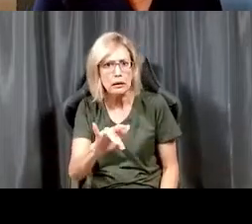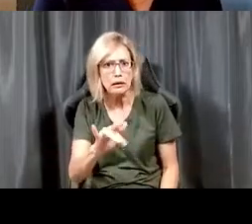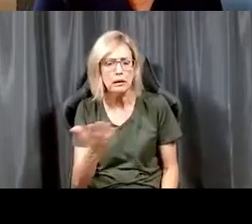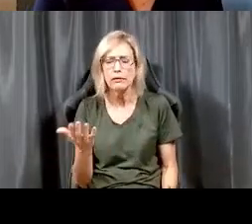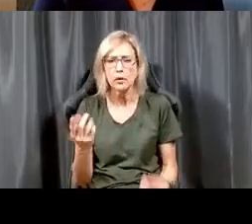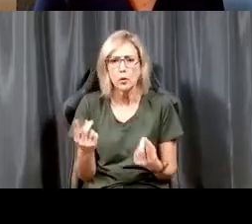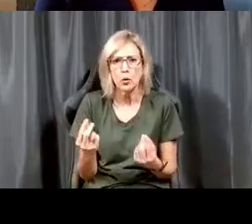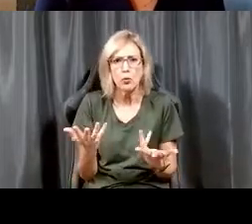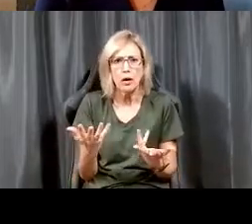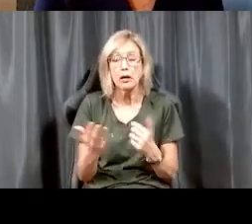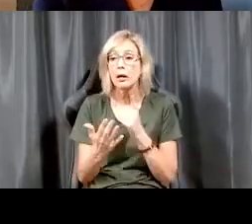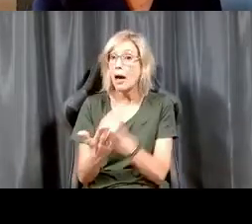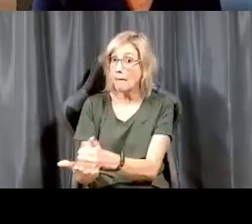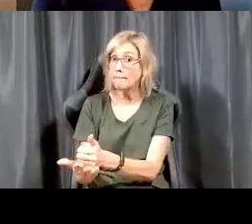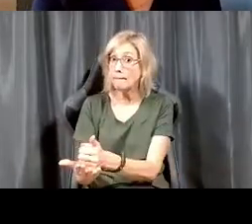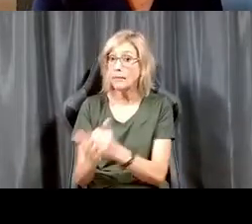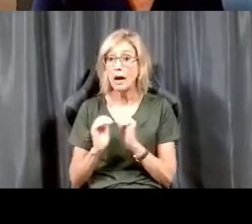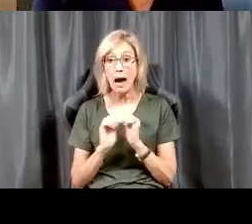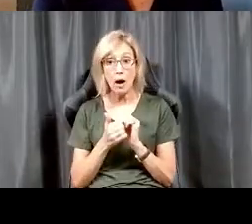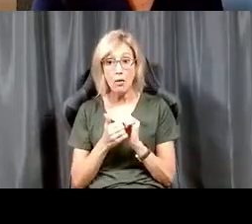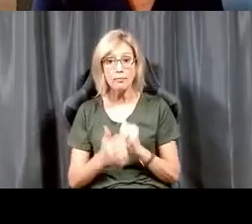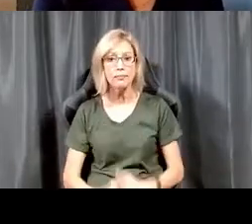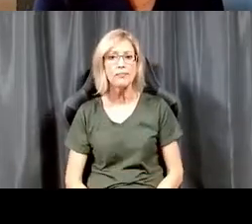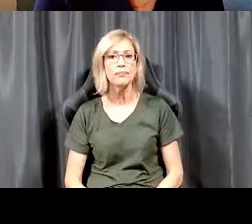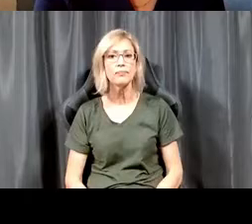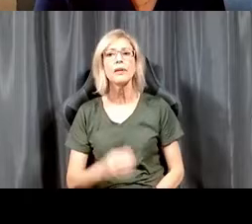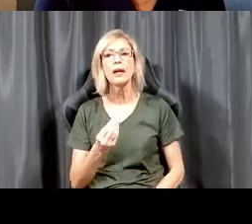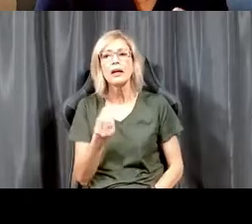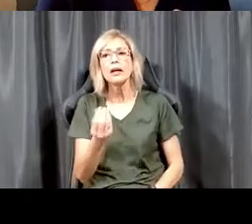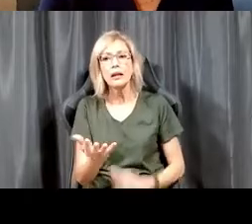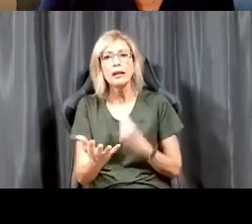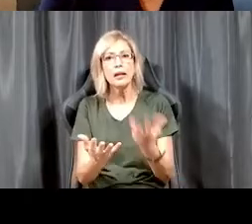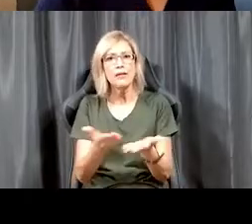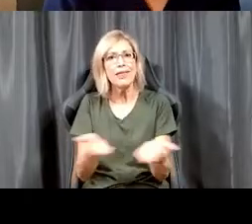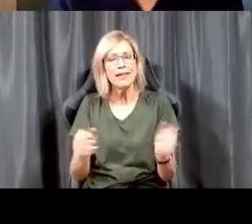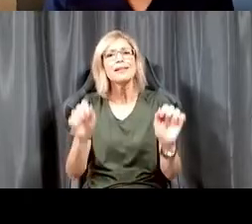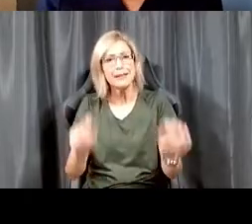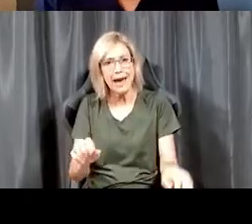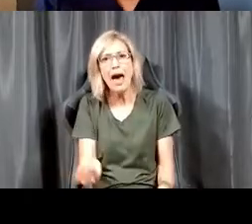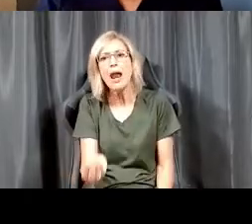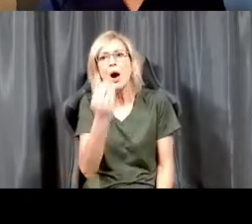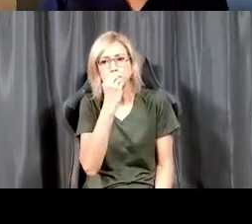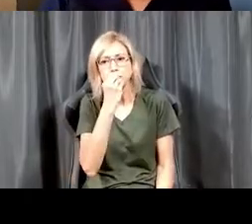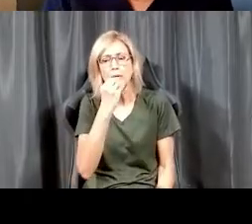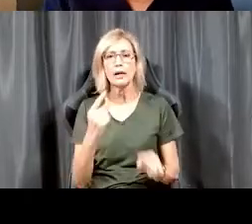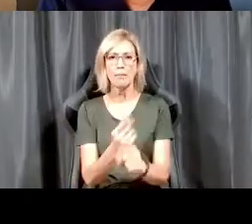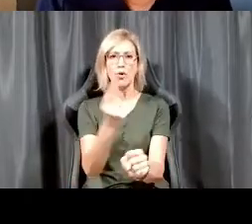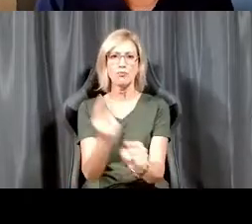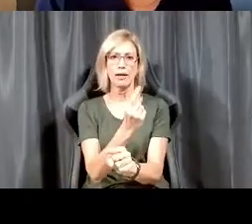We them by giving them things to put in their mouth that is appropriate. It's safe for